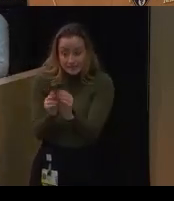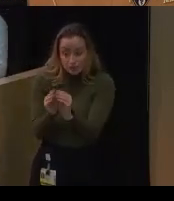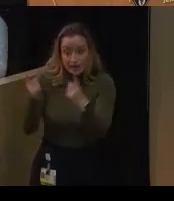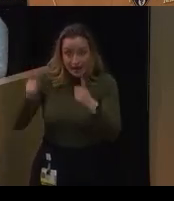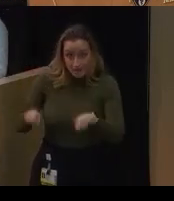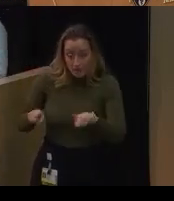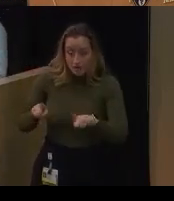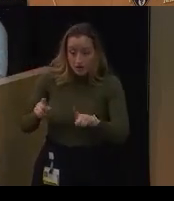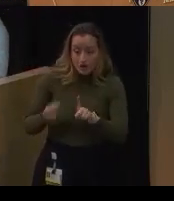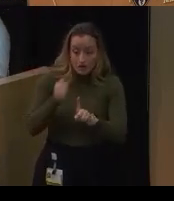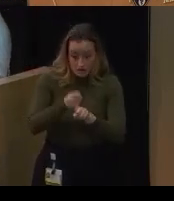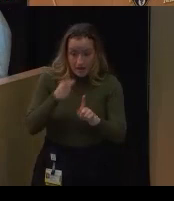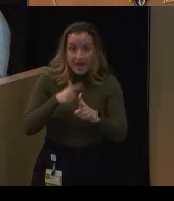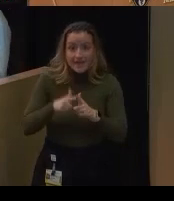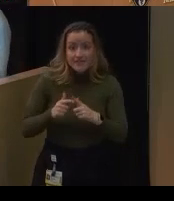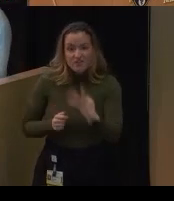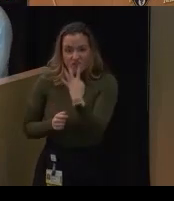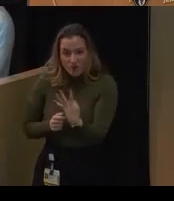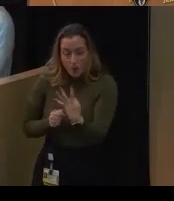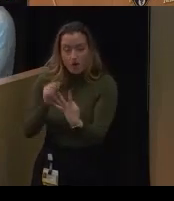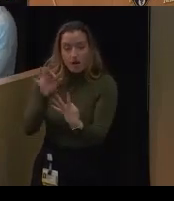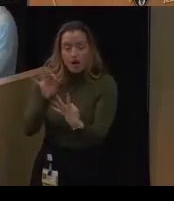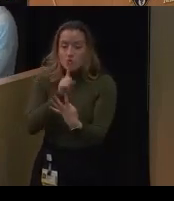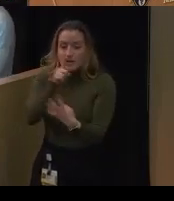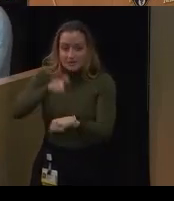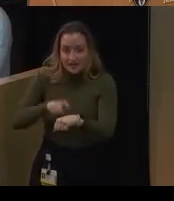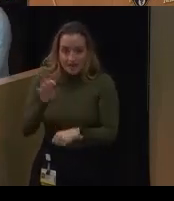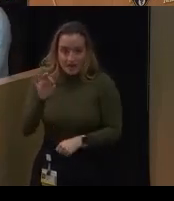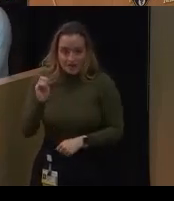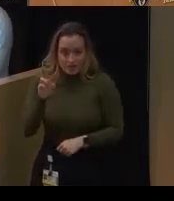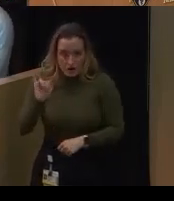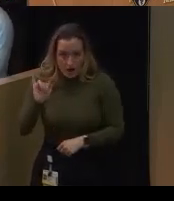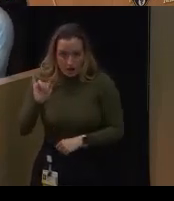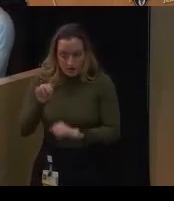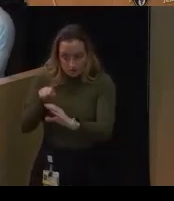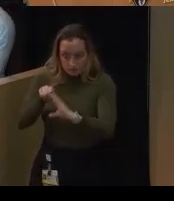four separate fmri sessions in the first session we localized the neurofeedback Target and then in